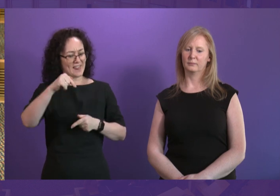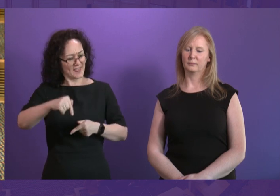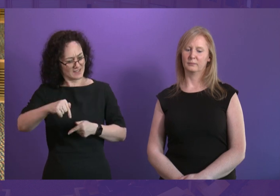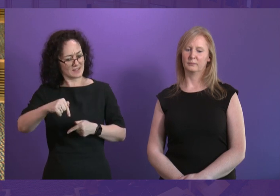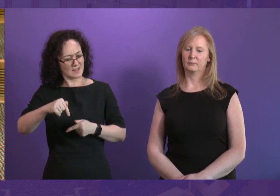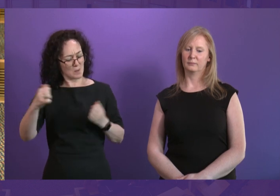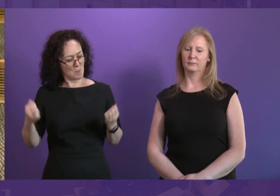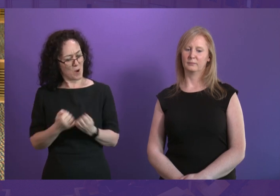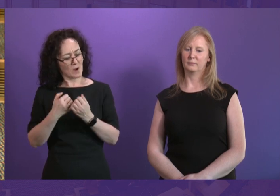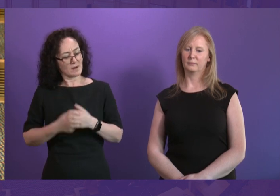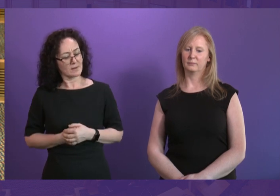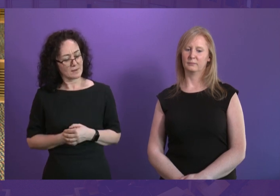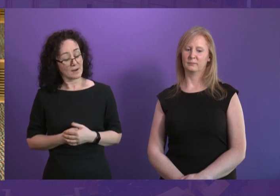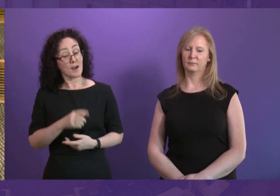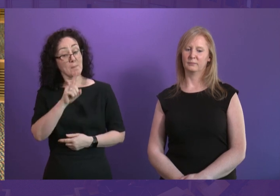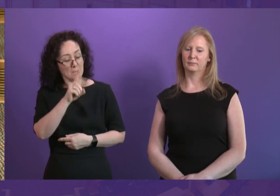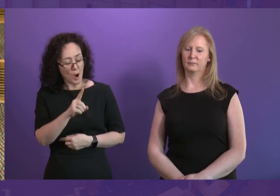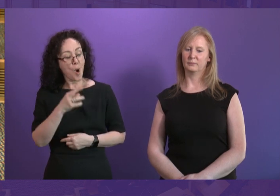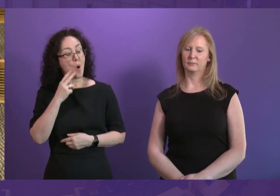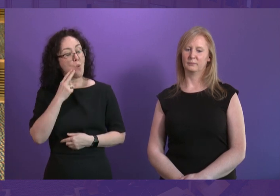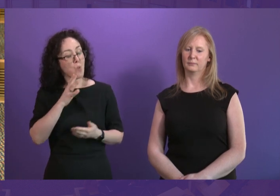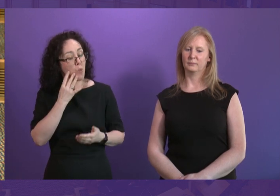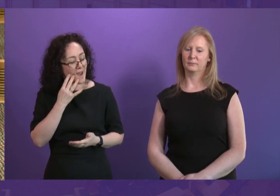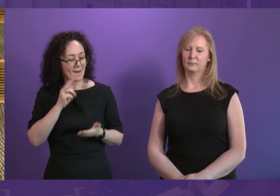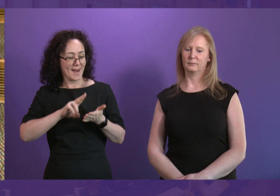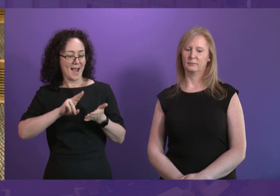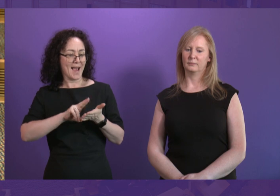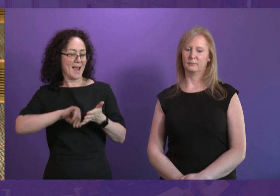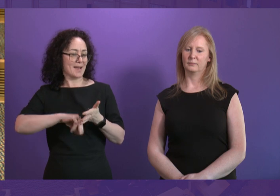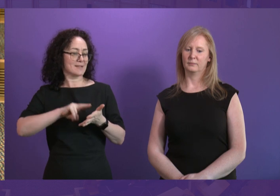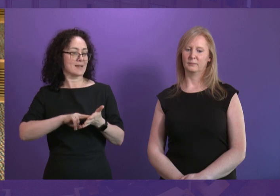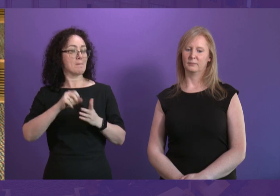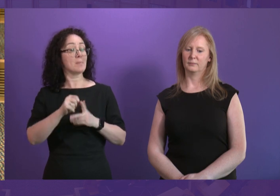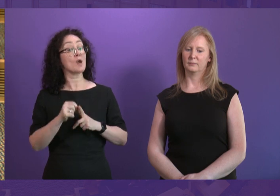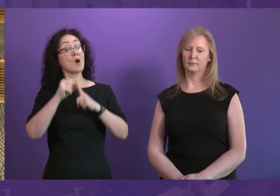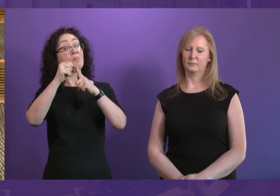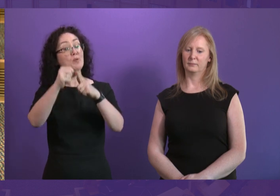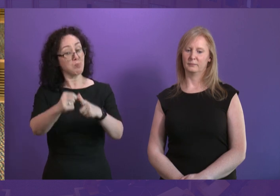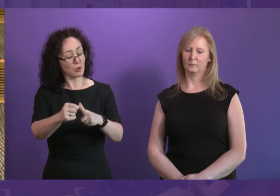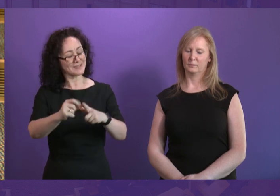they oppose it only when the Scottish National Party proposes it? To coin a phrase, that